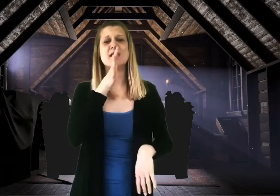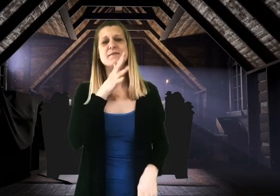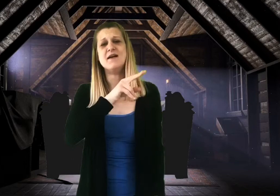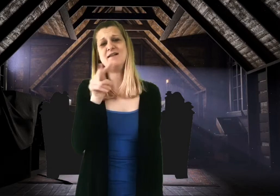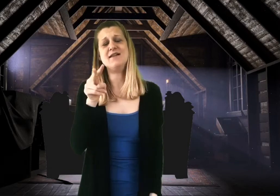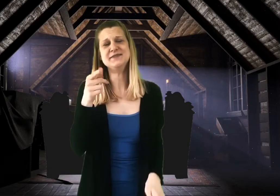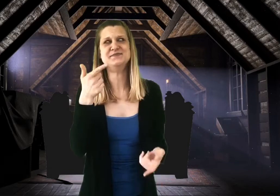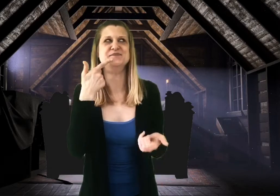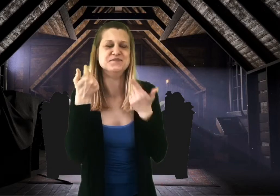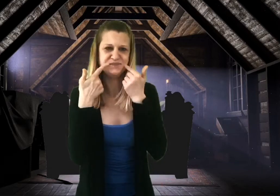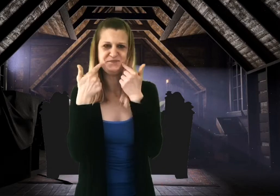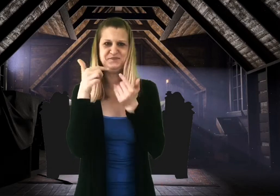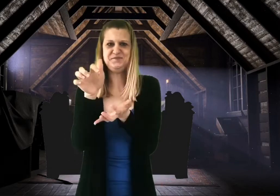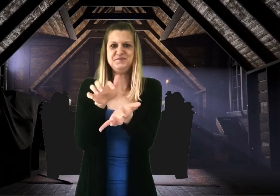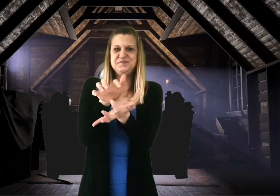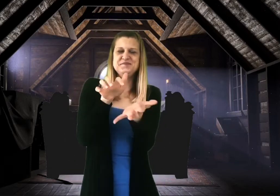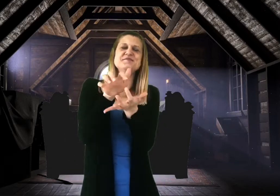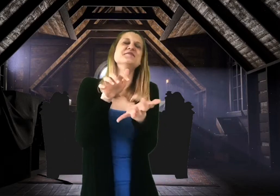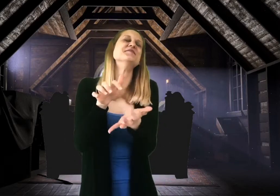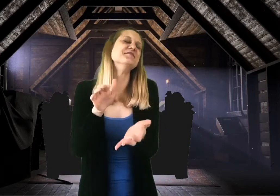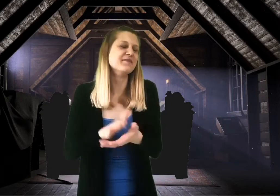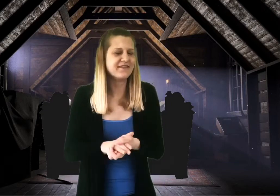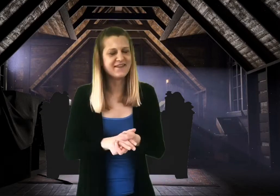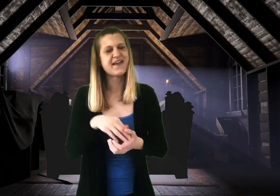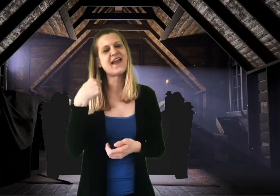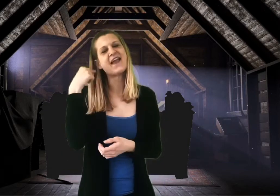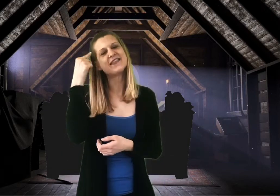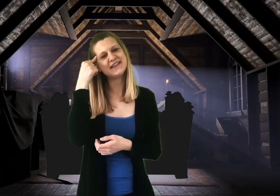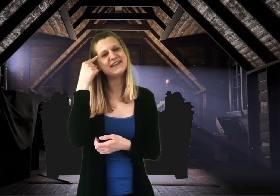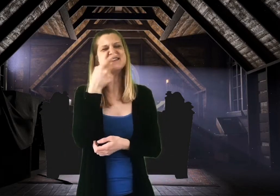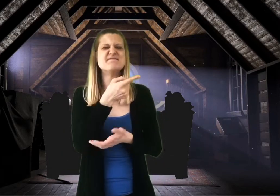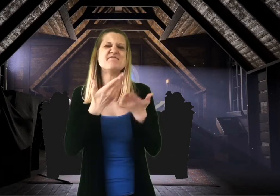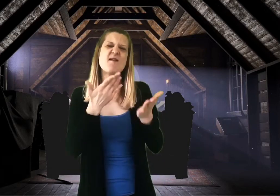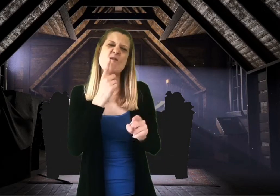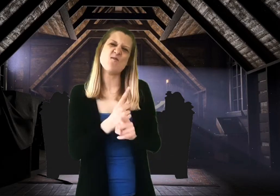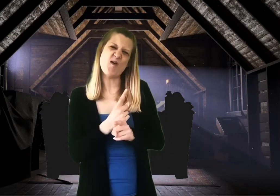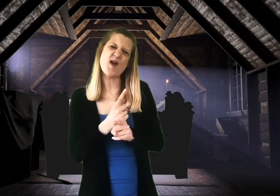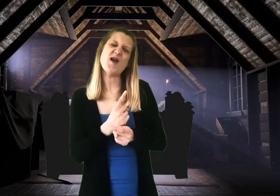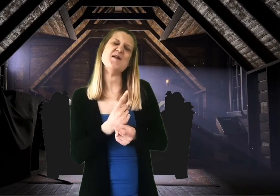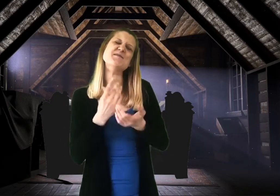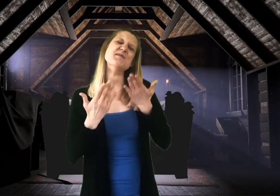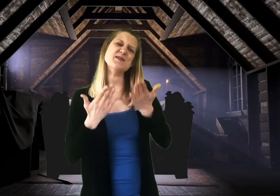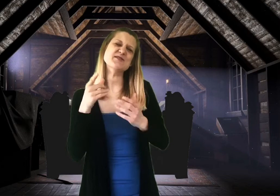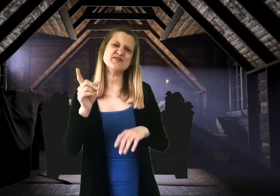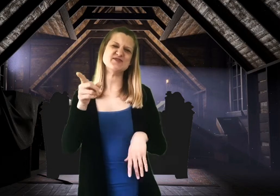Mrs. Bucket said, laughing. "Yes ... perhaps you’re right after all.